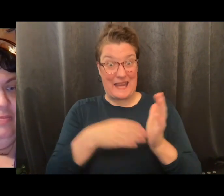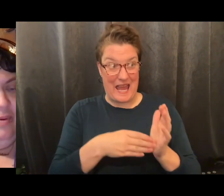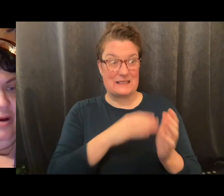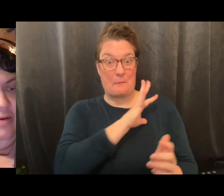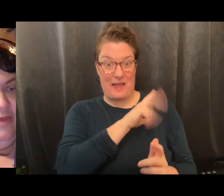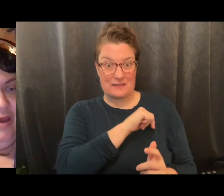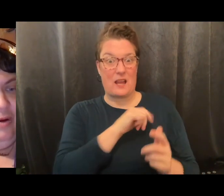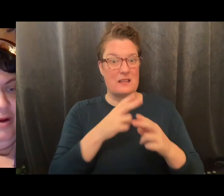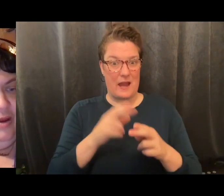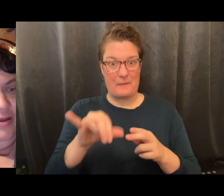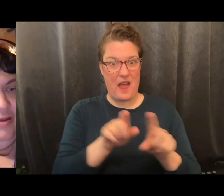Thank you for being so explicit.